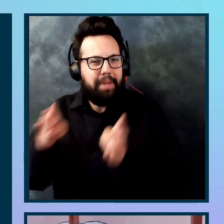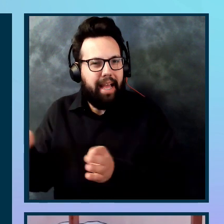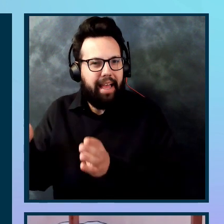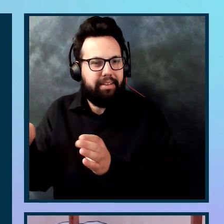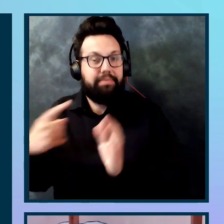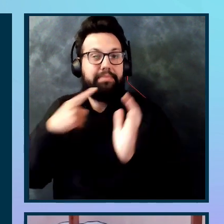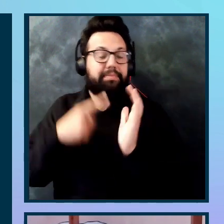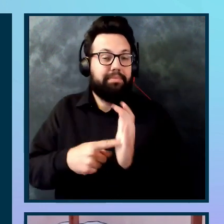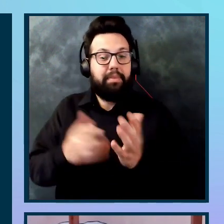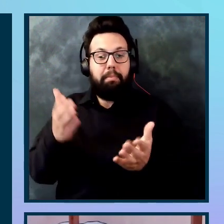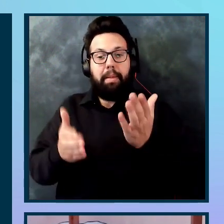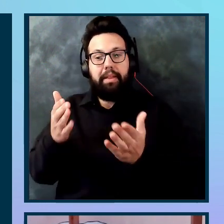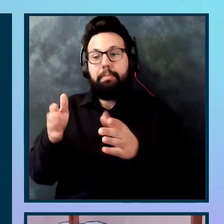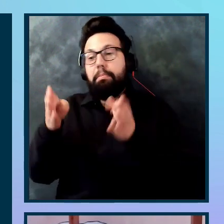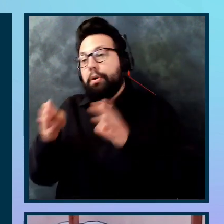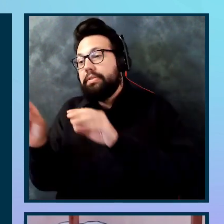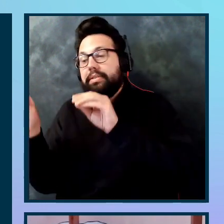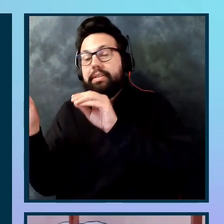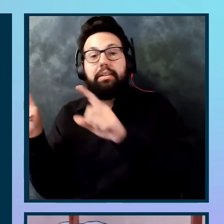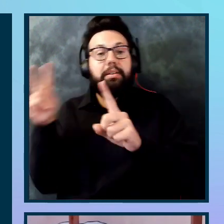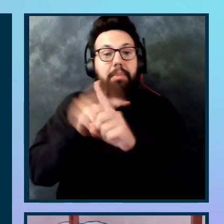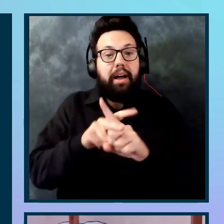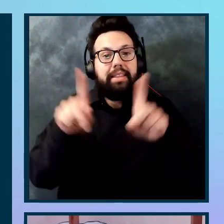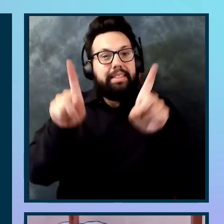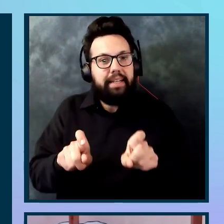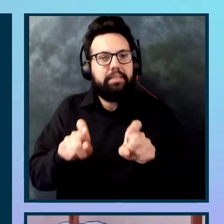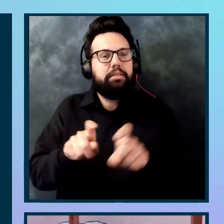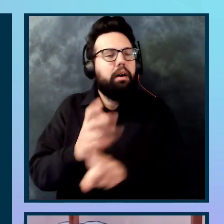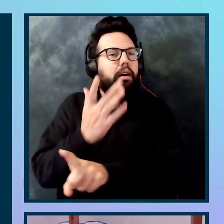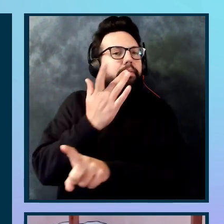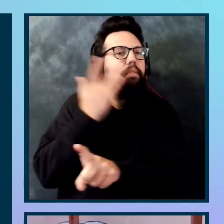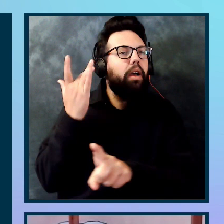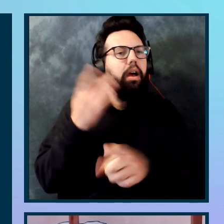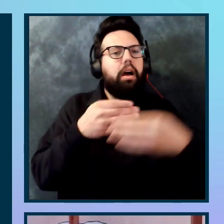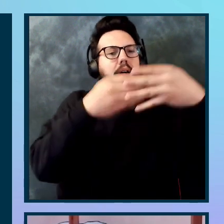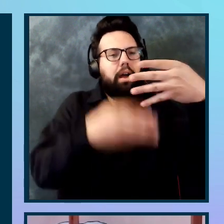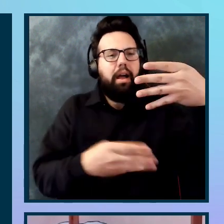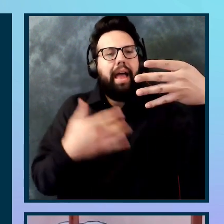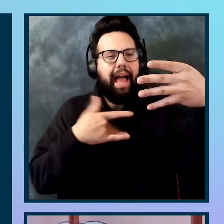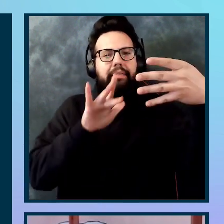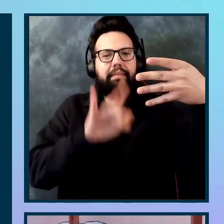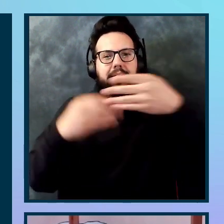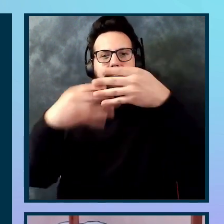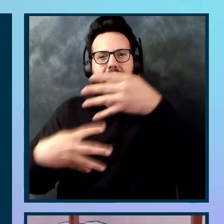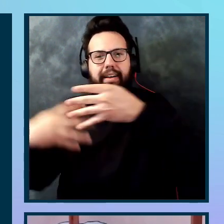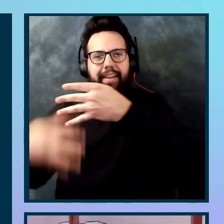they might forget to expand every section of the accordion so we can test the content within each part of the accordion too,